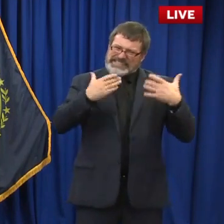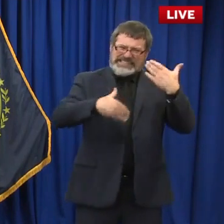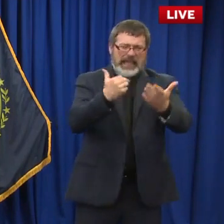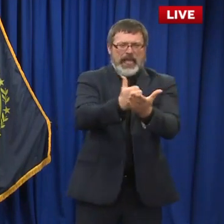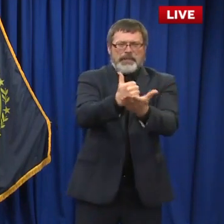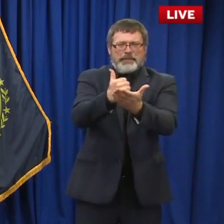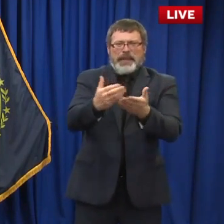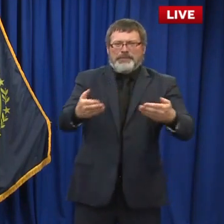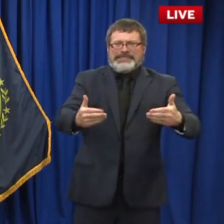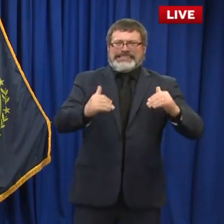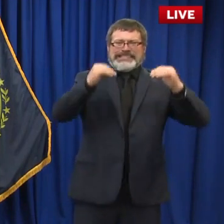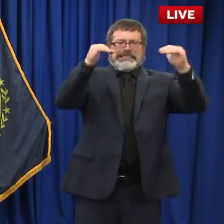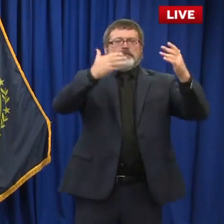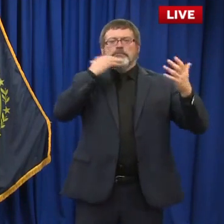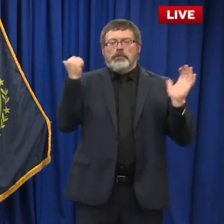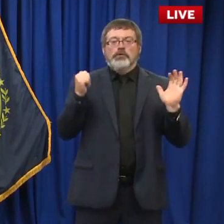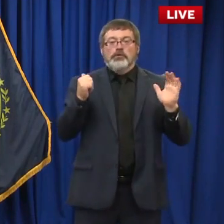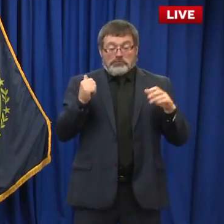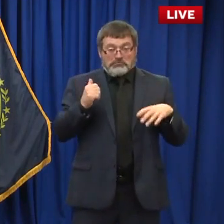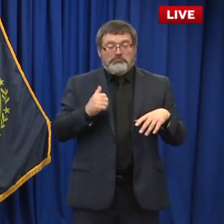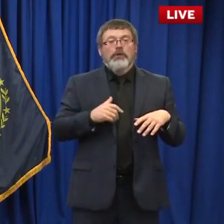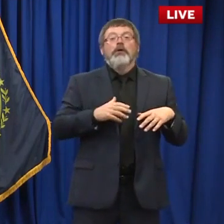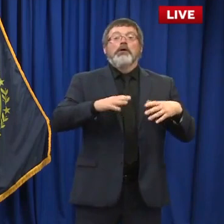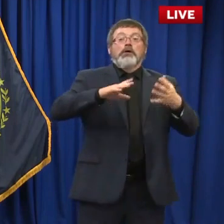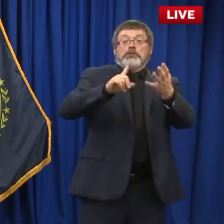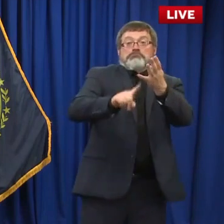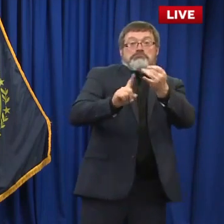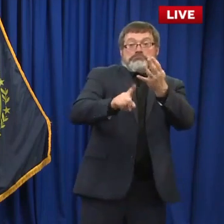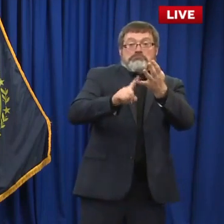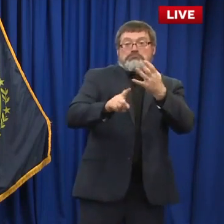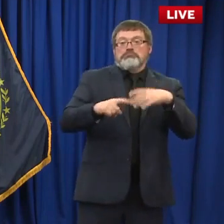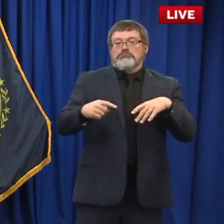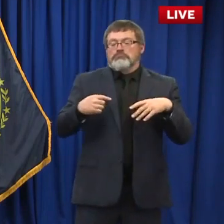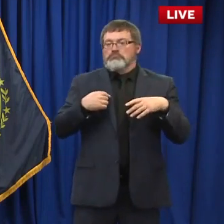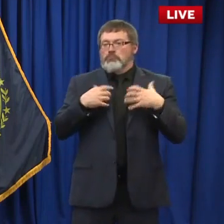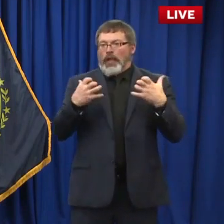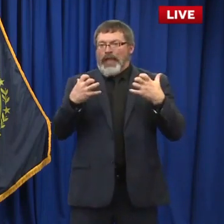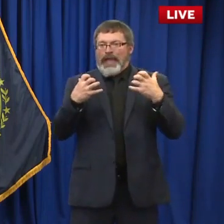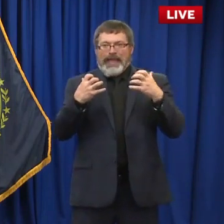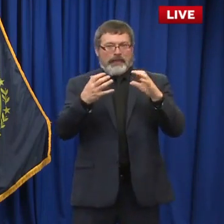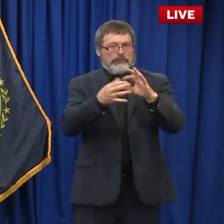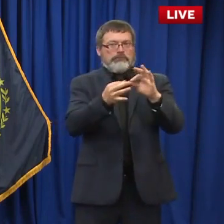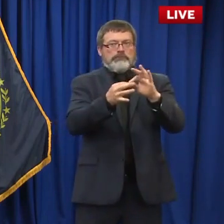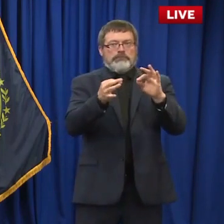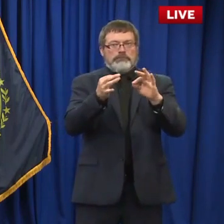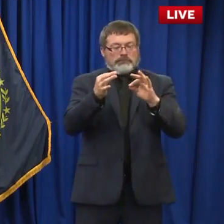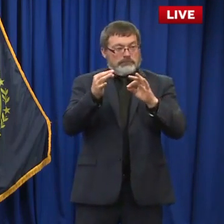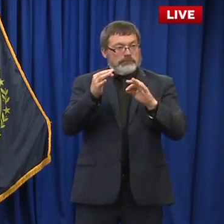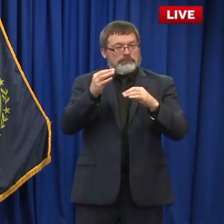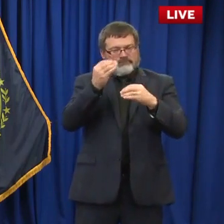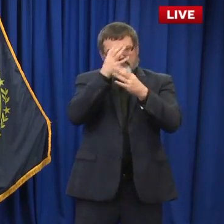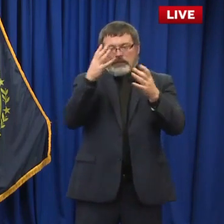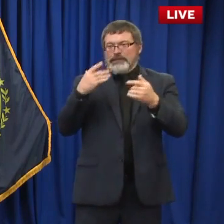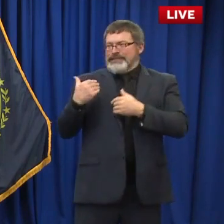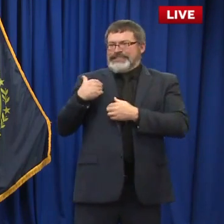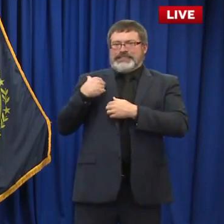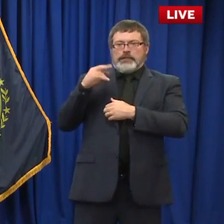THE LAST THING I WANT TO TOUCH UPON IS SOMETHING I CAME ACROSS AND THAT REALLY HIT THE NEWS A LOT THIS PAST 24 HOURS.